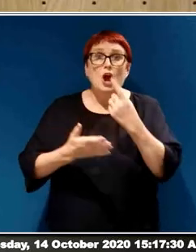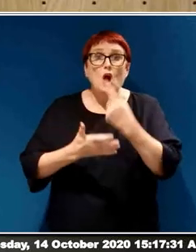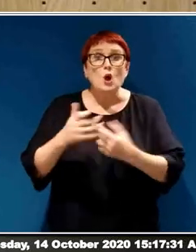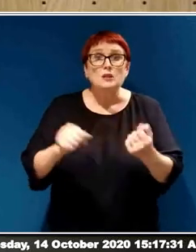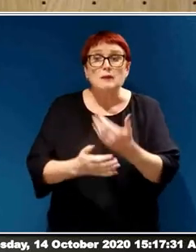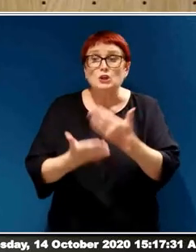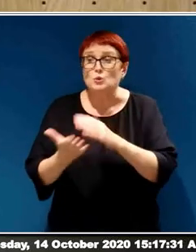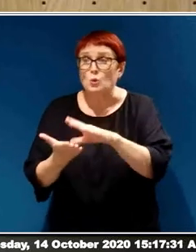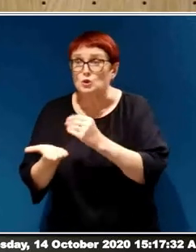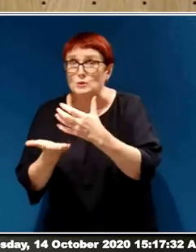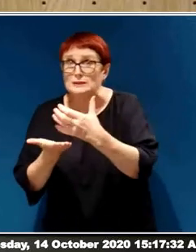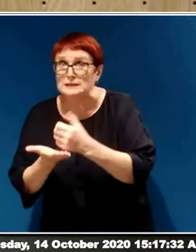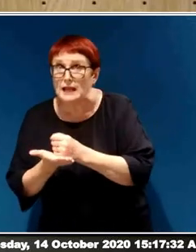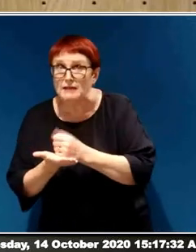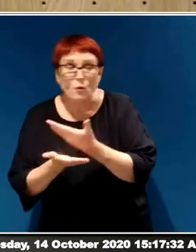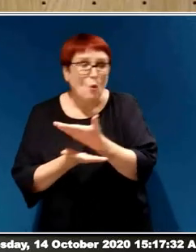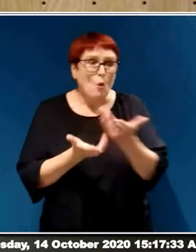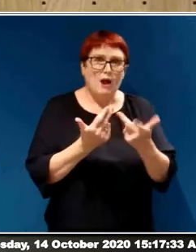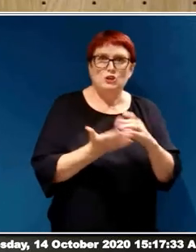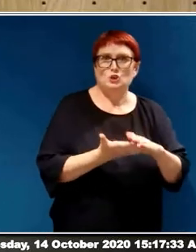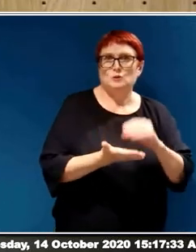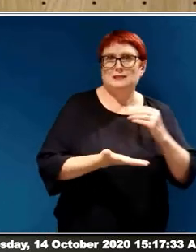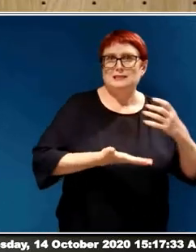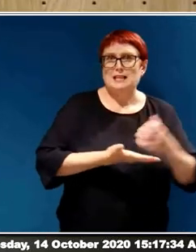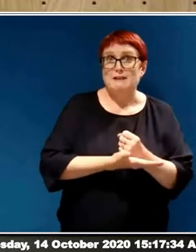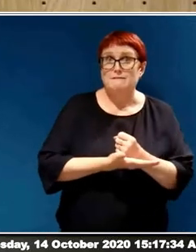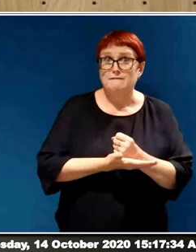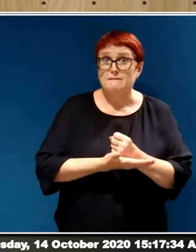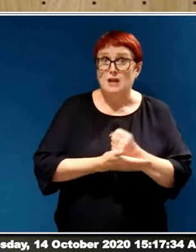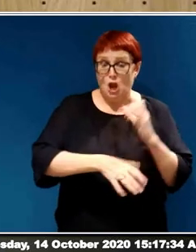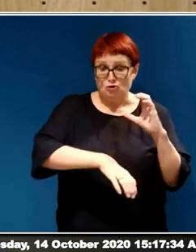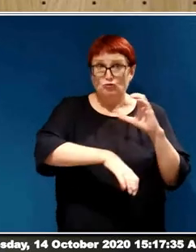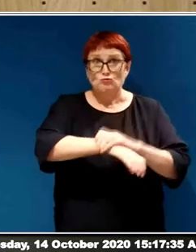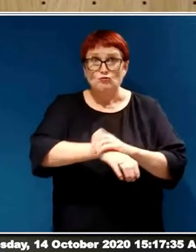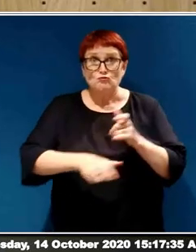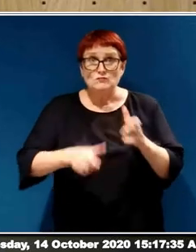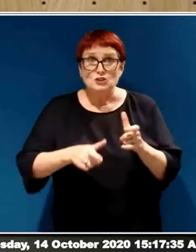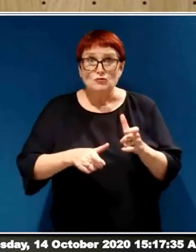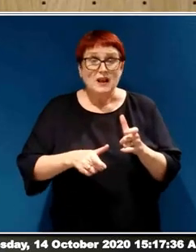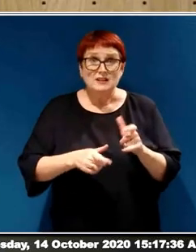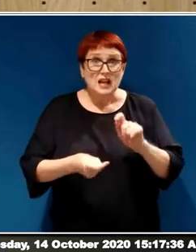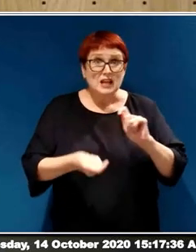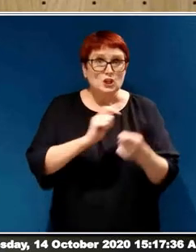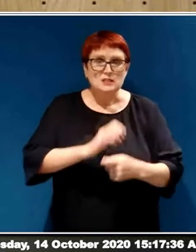it's not an adjustment, it's not a behaviour management strategy. Okay.